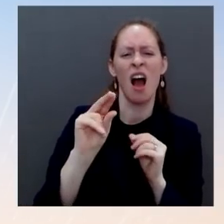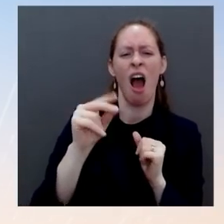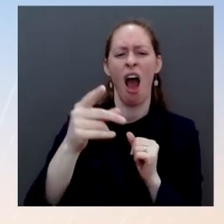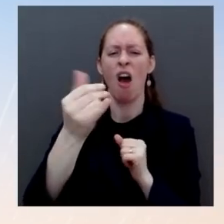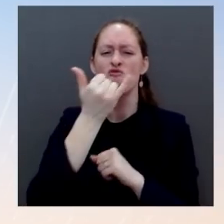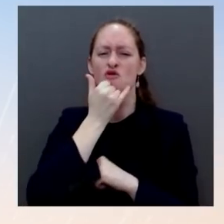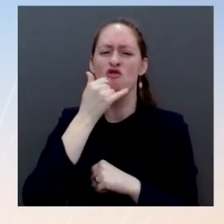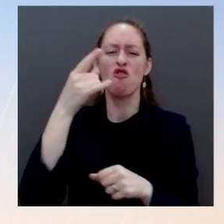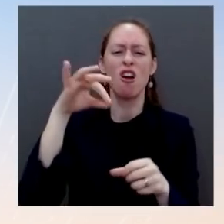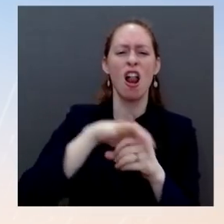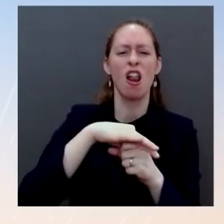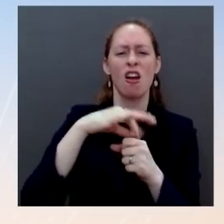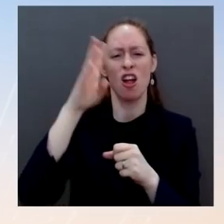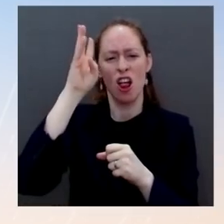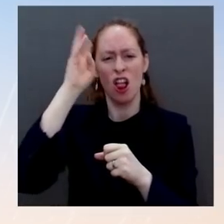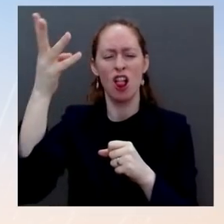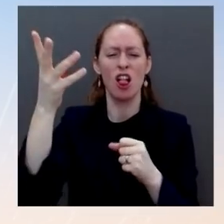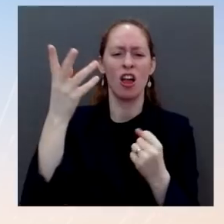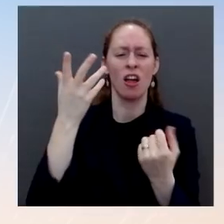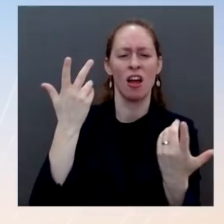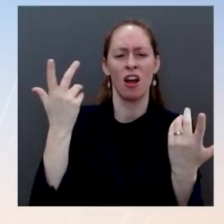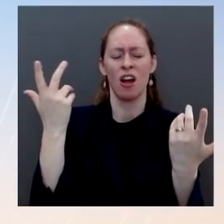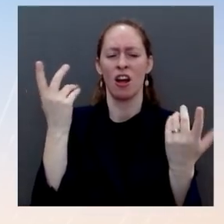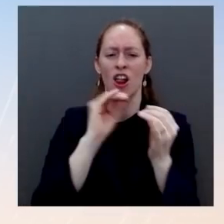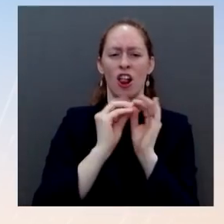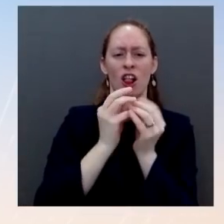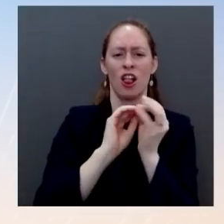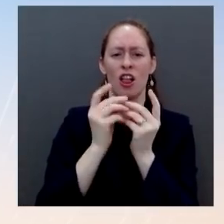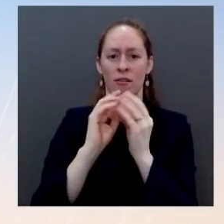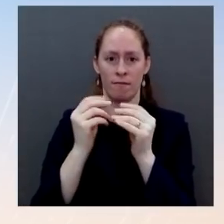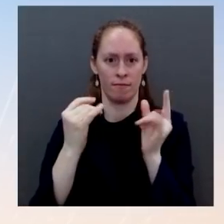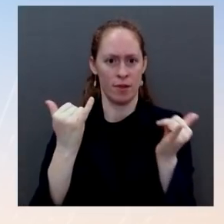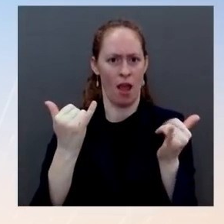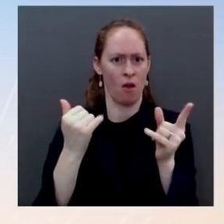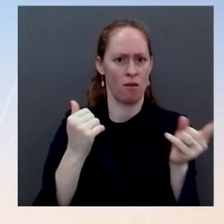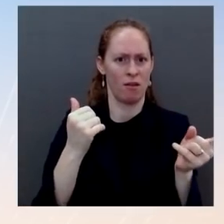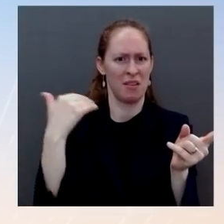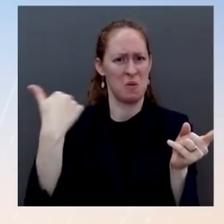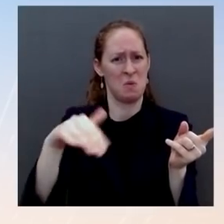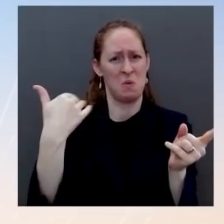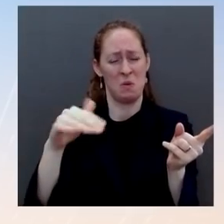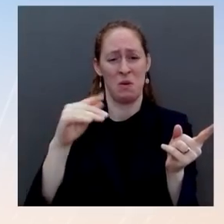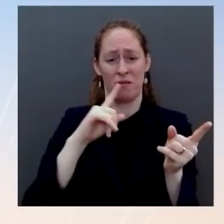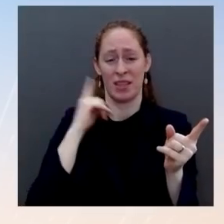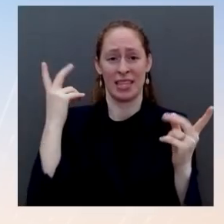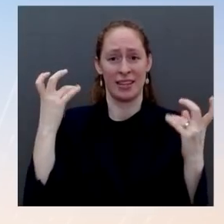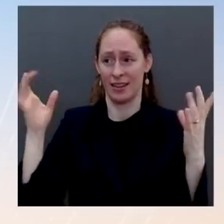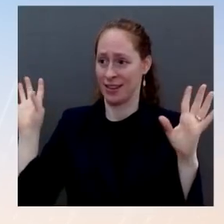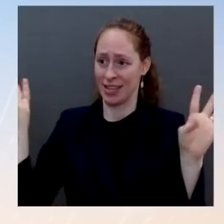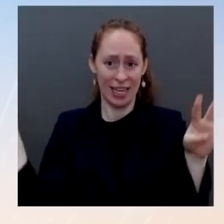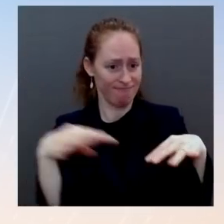with some of the worst episodes of the past. But what I think you will hear him say and the Vice President, of course, talk about as well